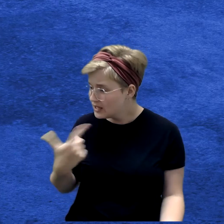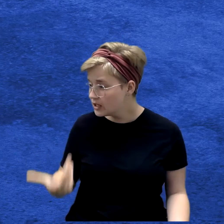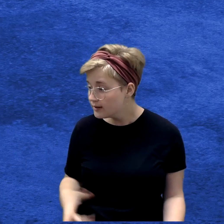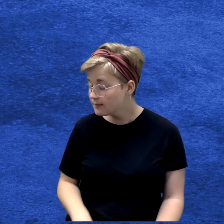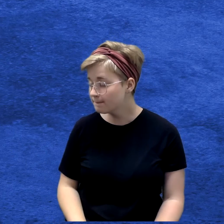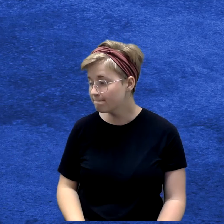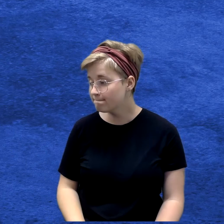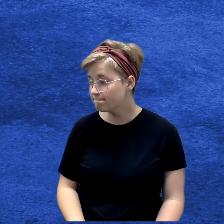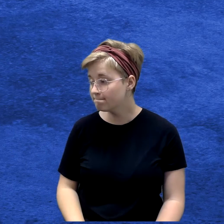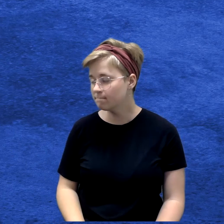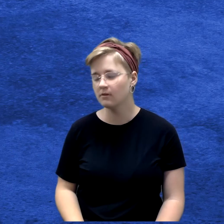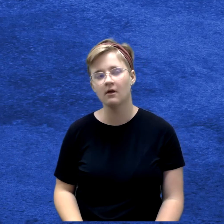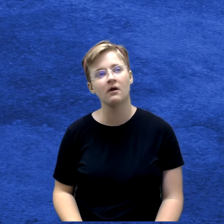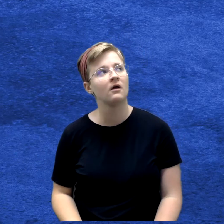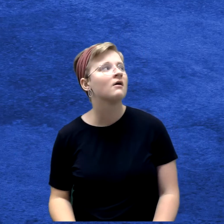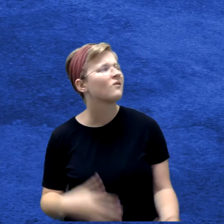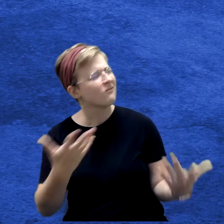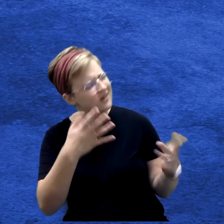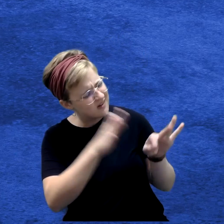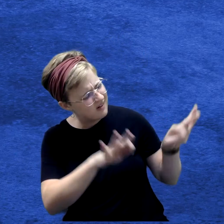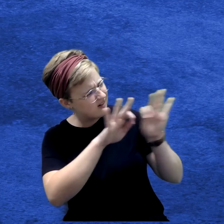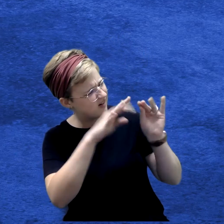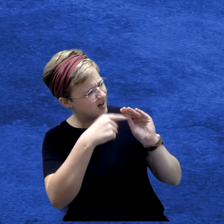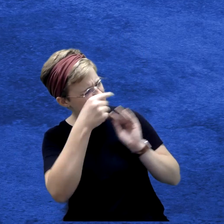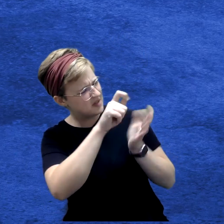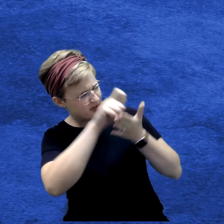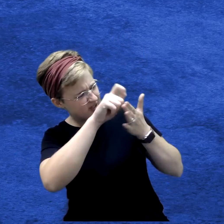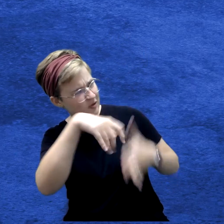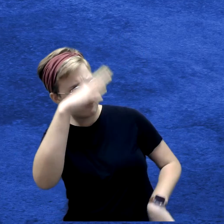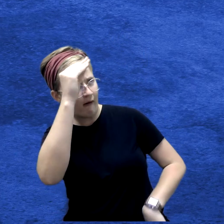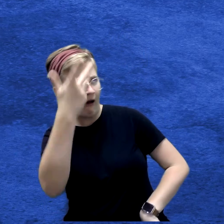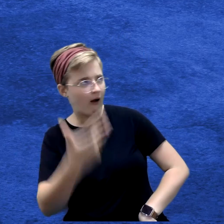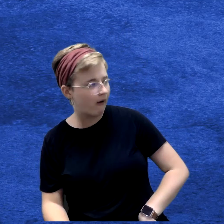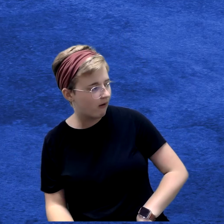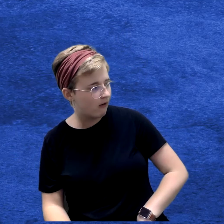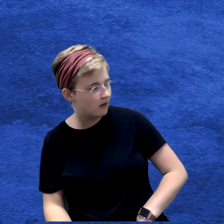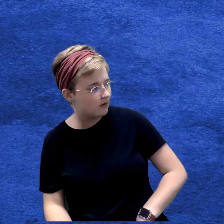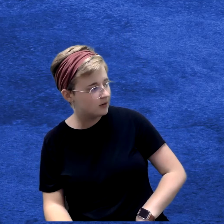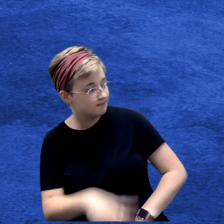“What’s so important about this writer guy?” Josh asked, sitting on the edge of